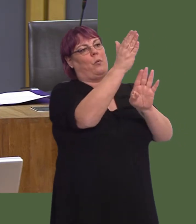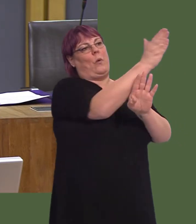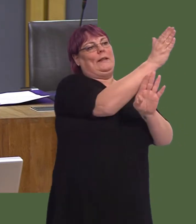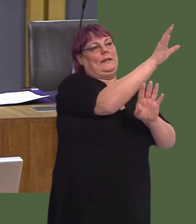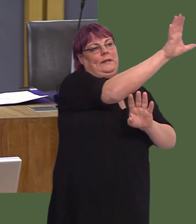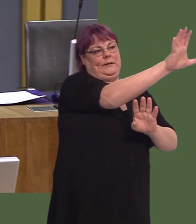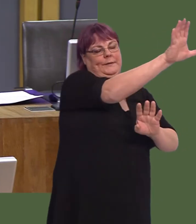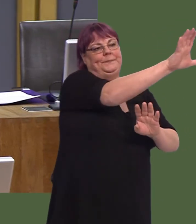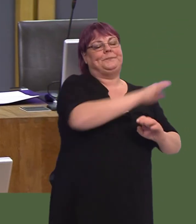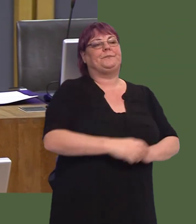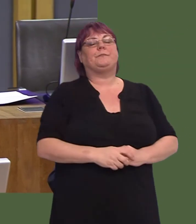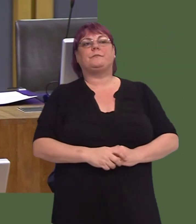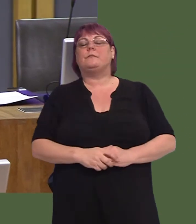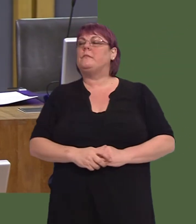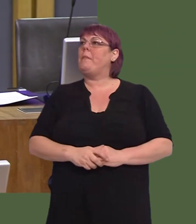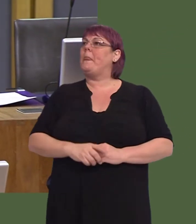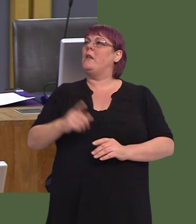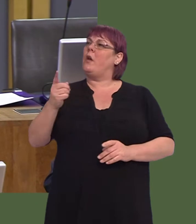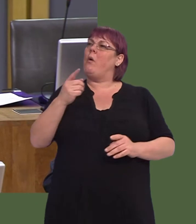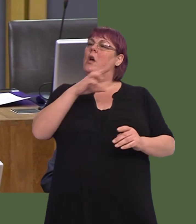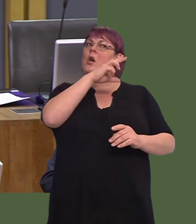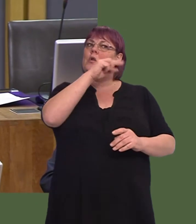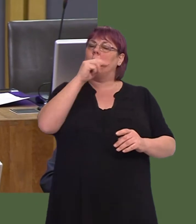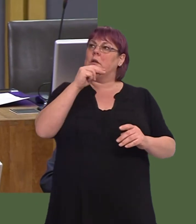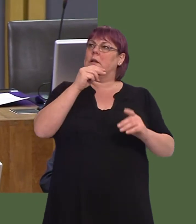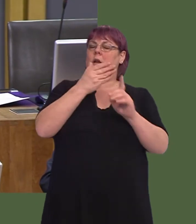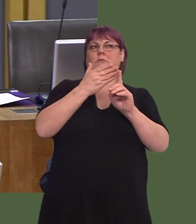a Swansea-west metro, if I can call it that, and of course your Government's commitment